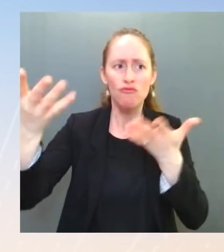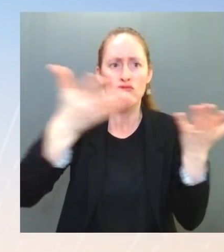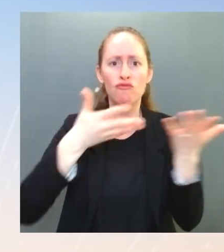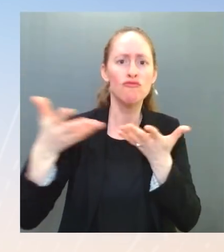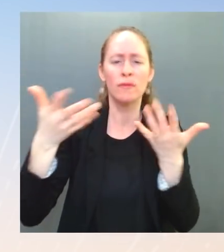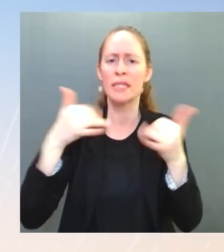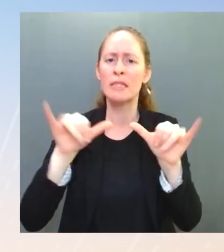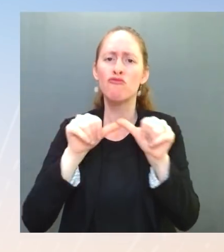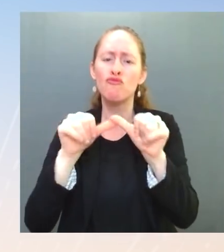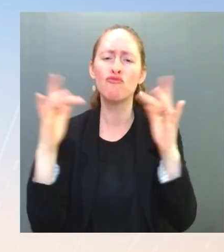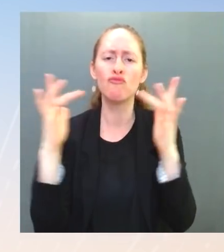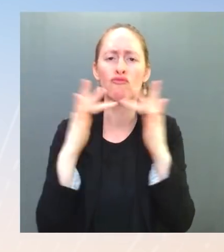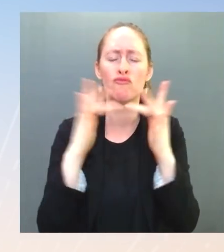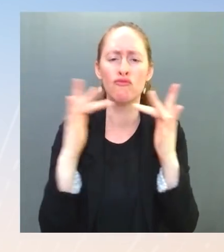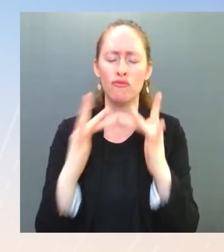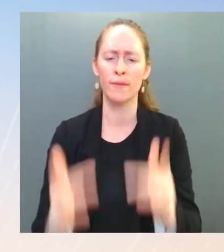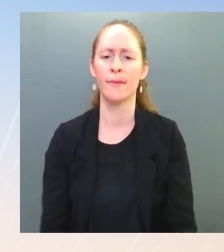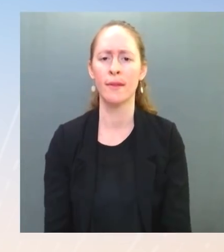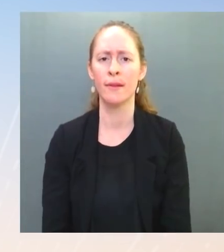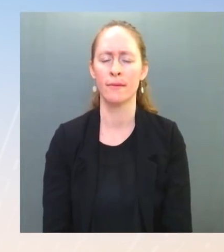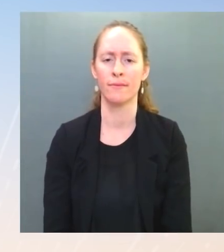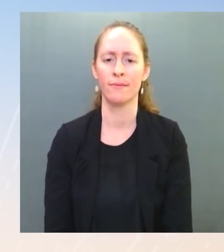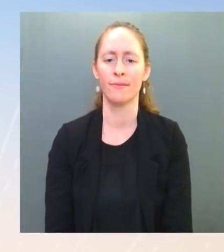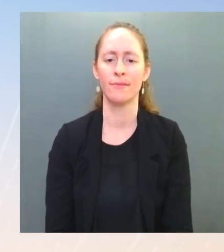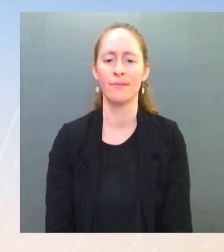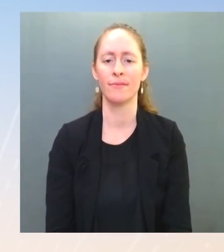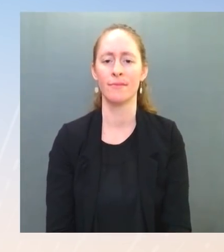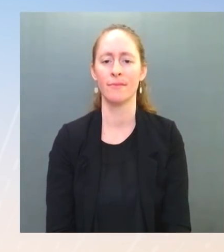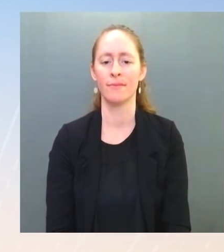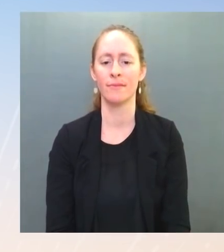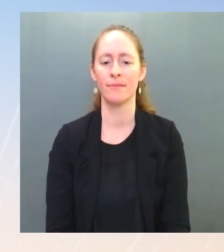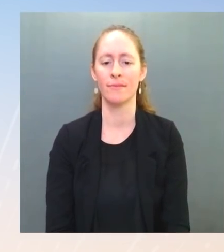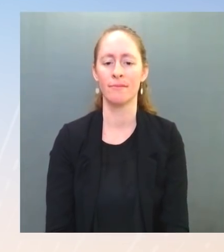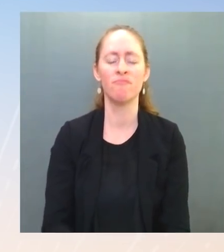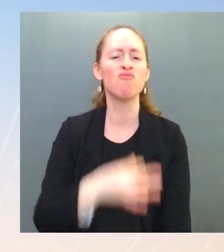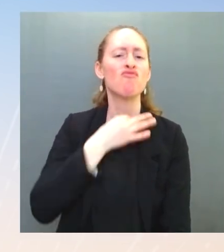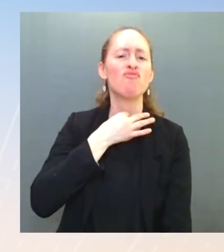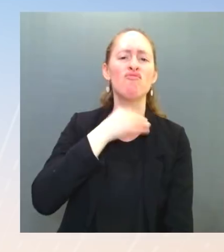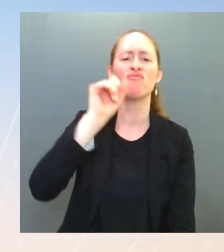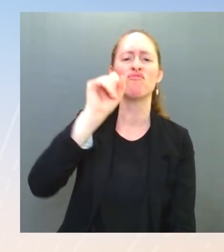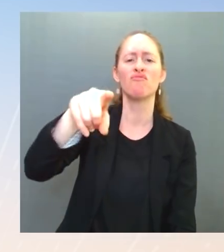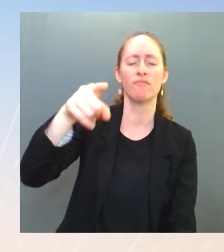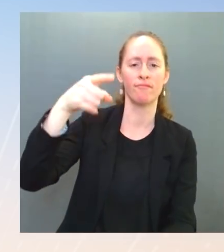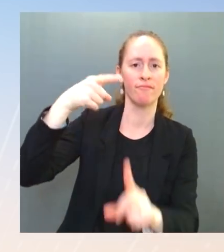was India's acquisition of the S-400 missile defense system from Russia a topic of discussion? And do you have any updates